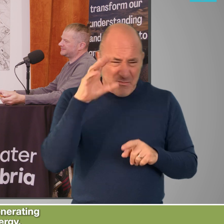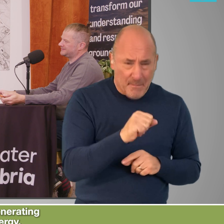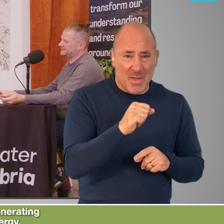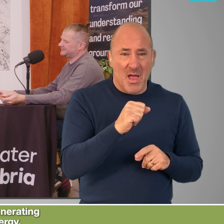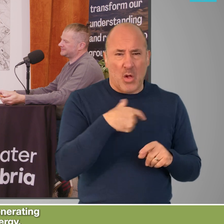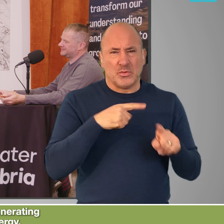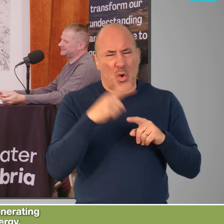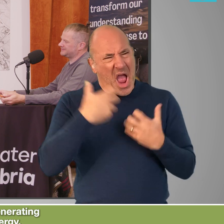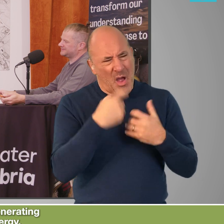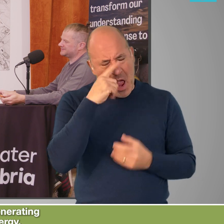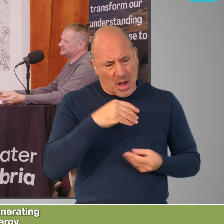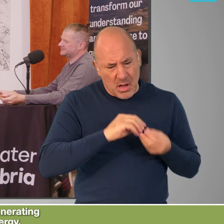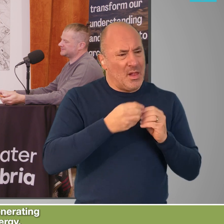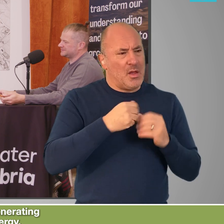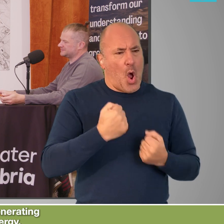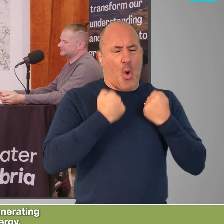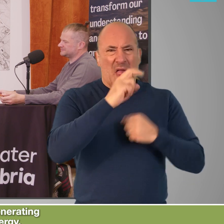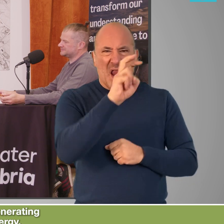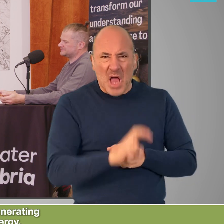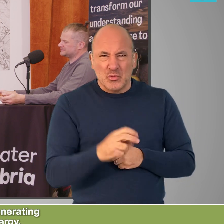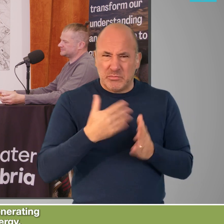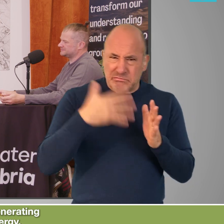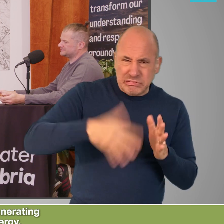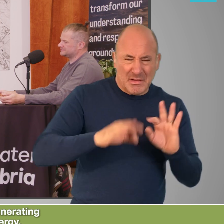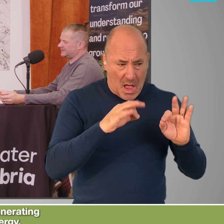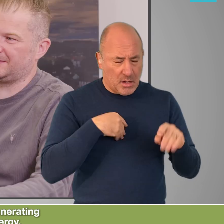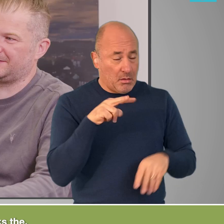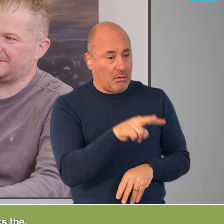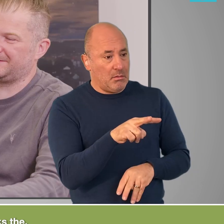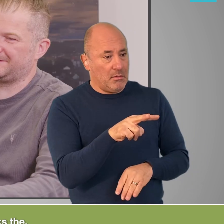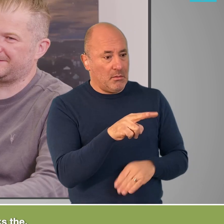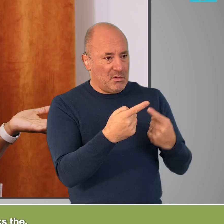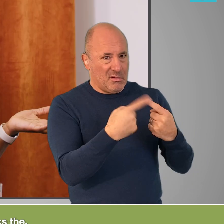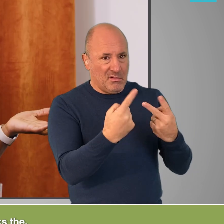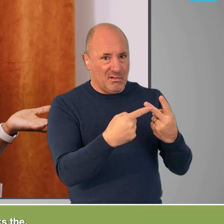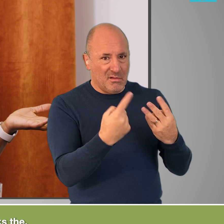but also it was generating affordable energy, which then ticks the.